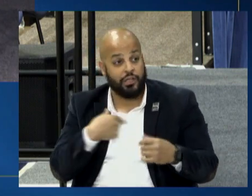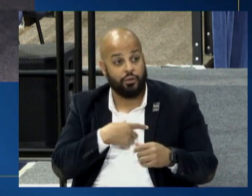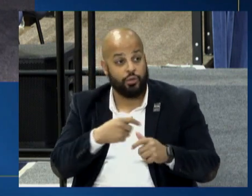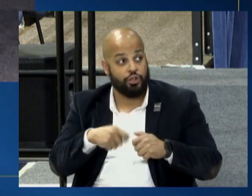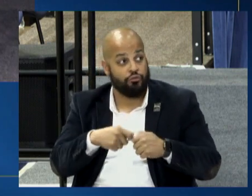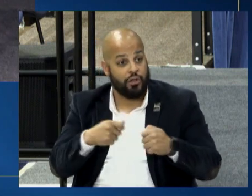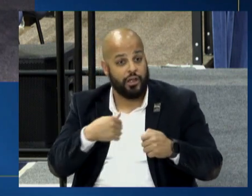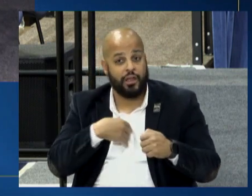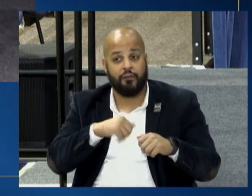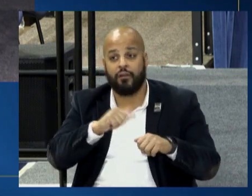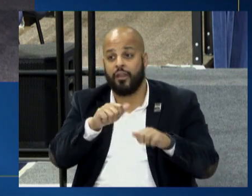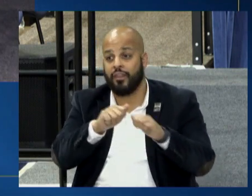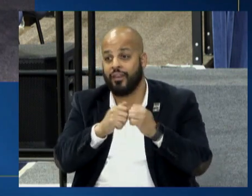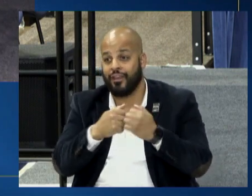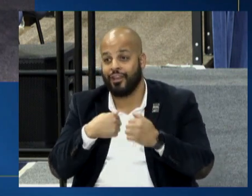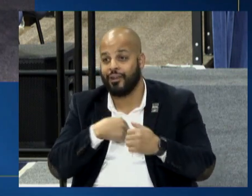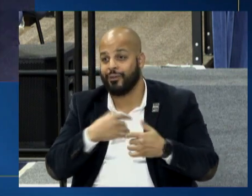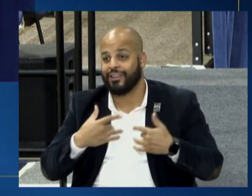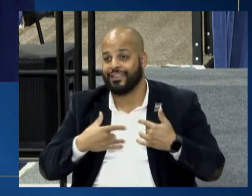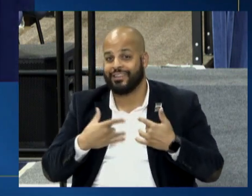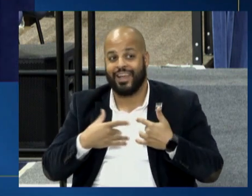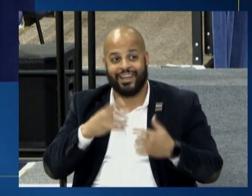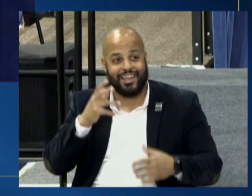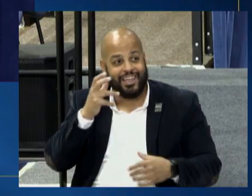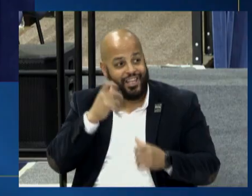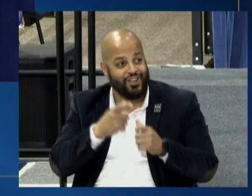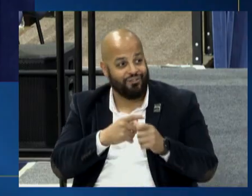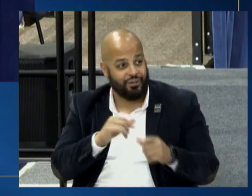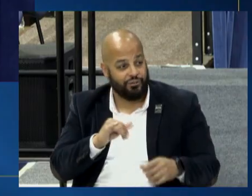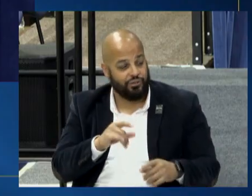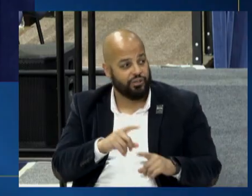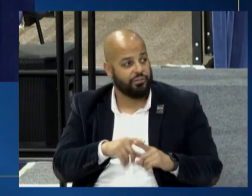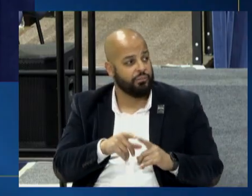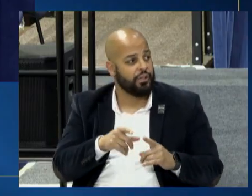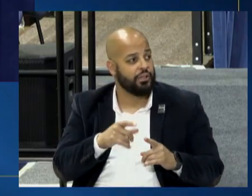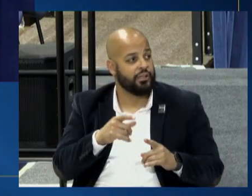agencies that we are excited to hear from, next five to 10 years. Anything you could